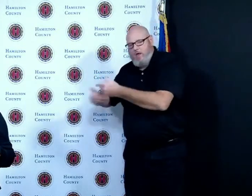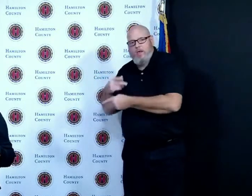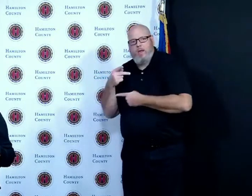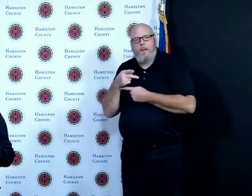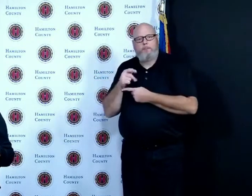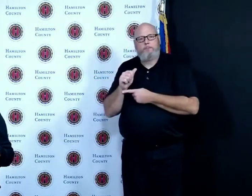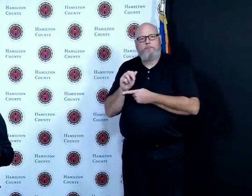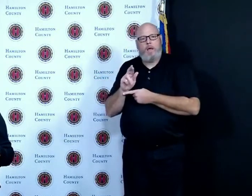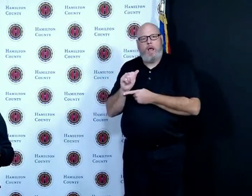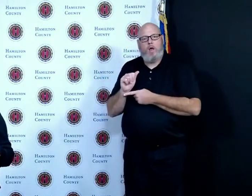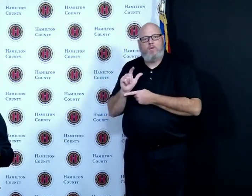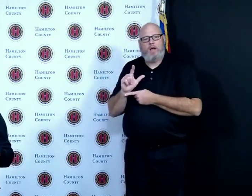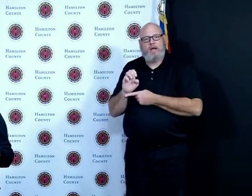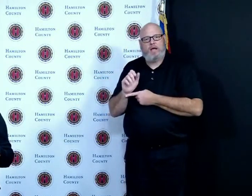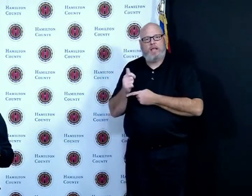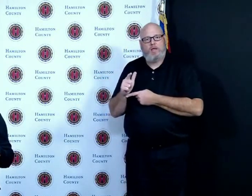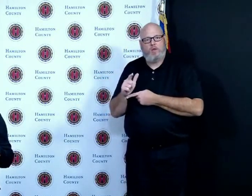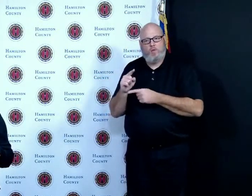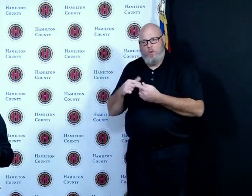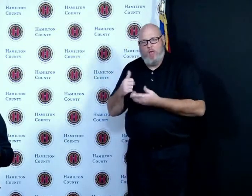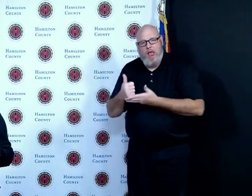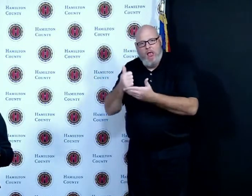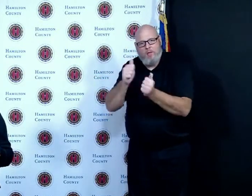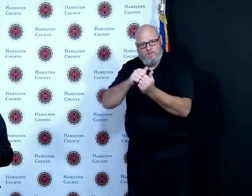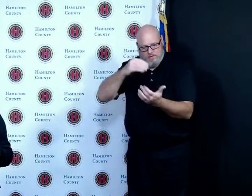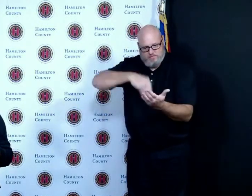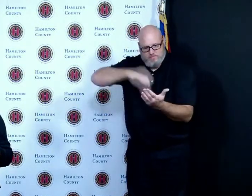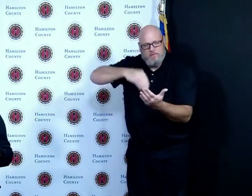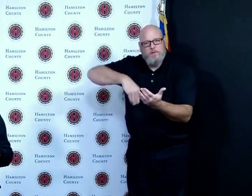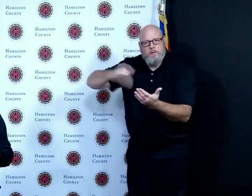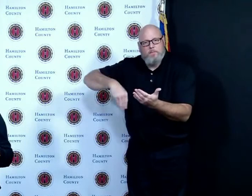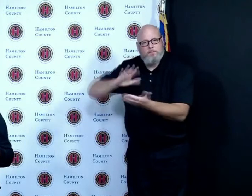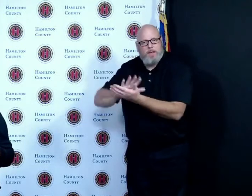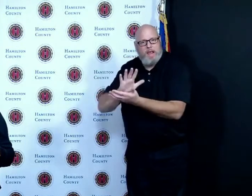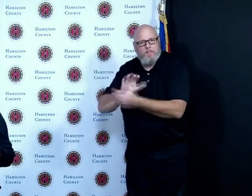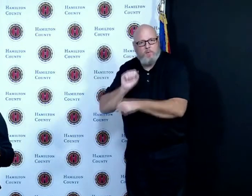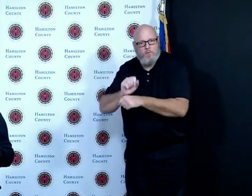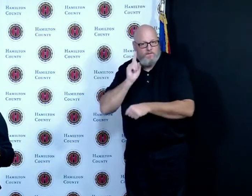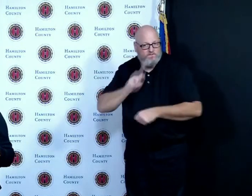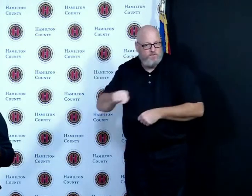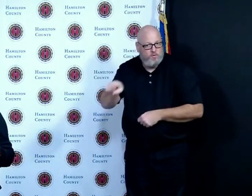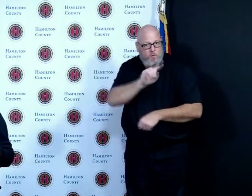would be on those on that board but right now we're on the strike force internally to